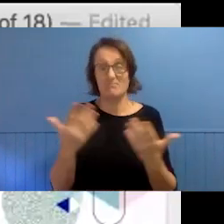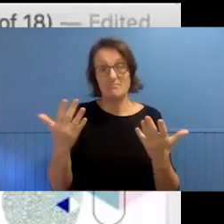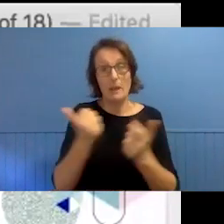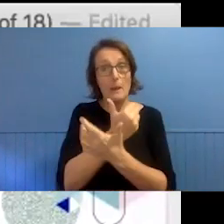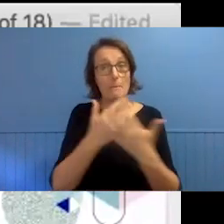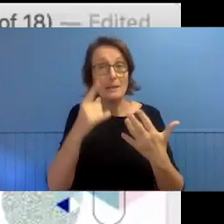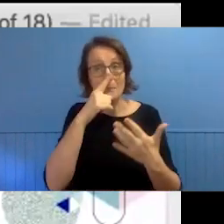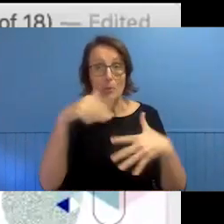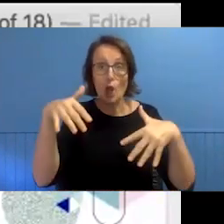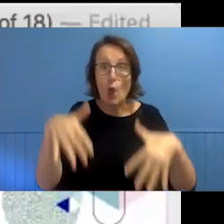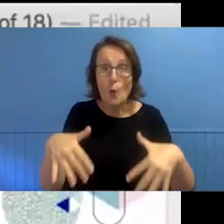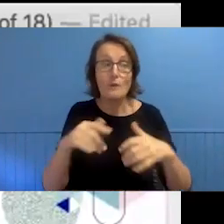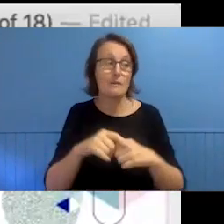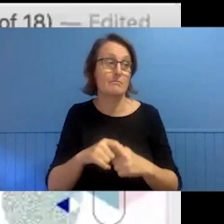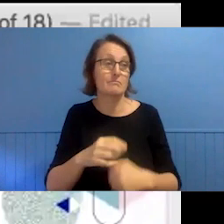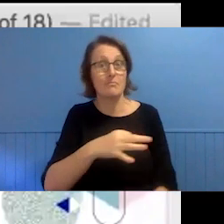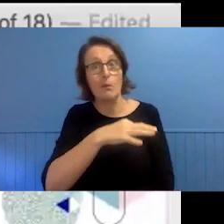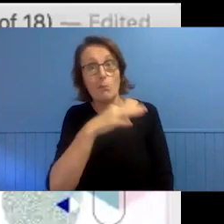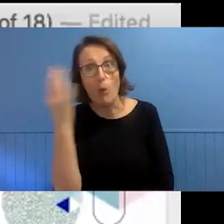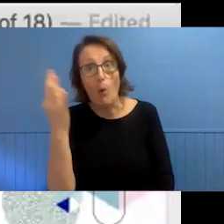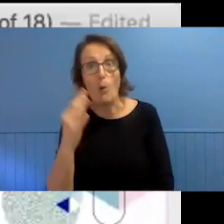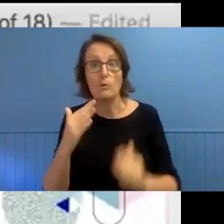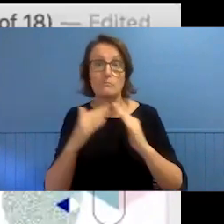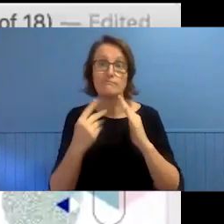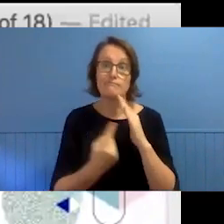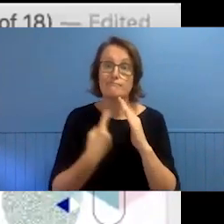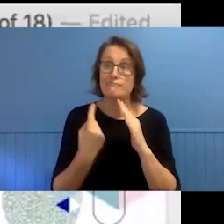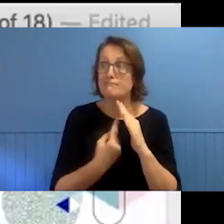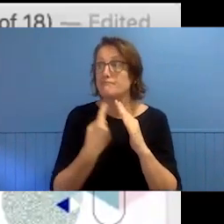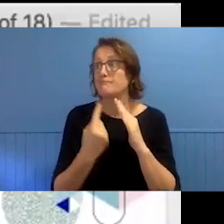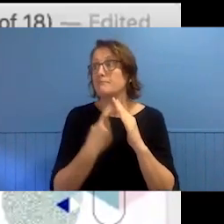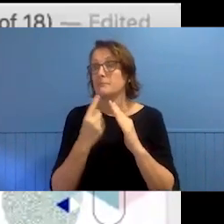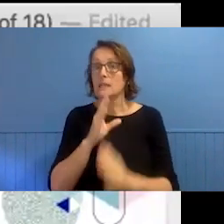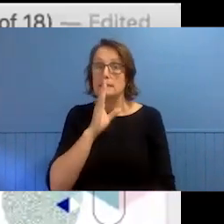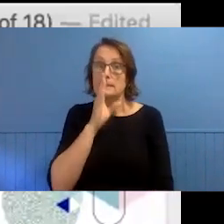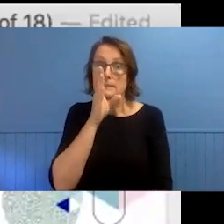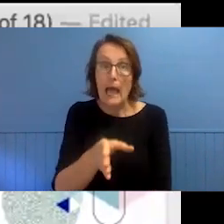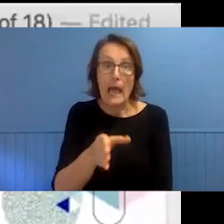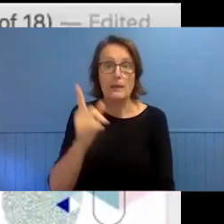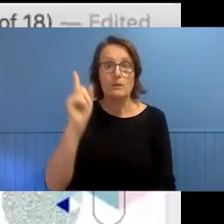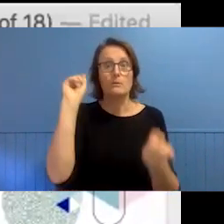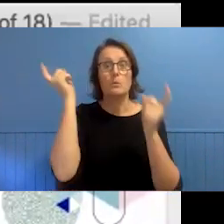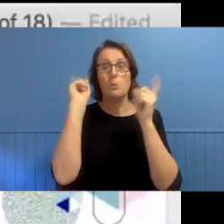isolated, sad, Australian Governmentious and potentially dealing with illness in our -- anxious and potentially dealing